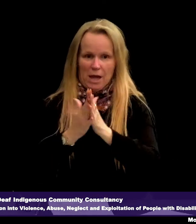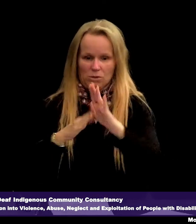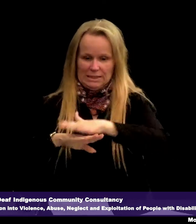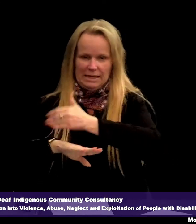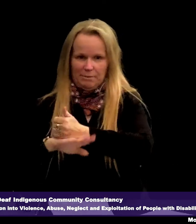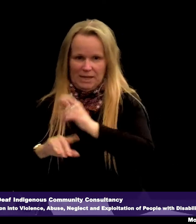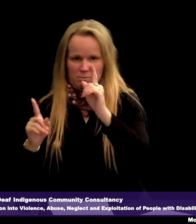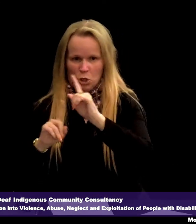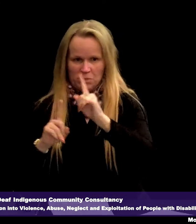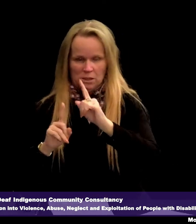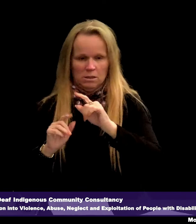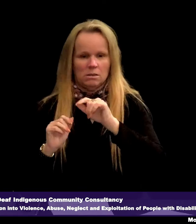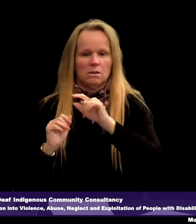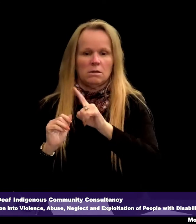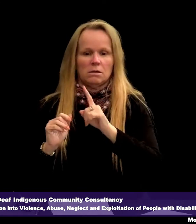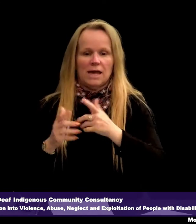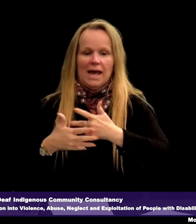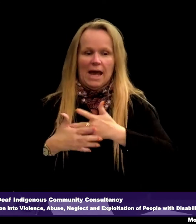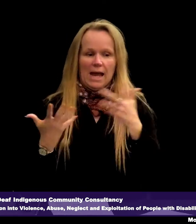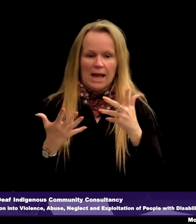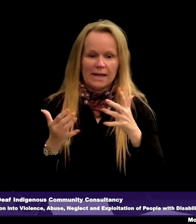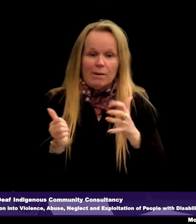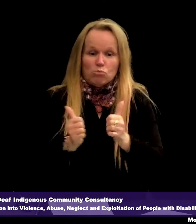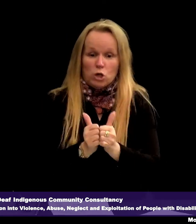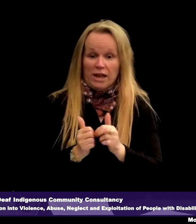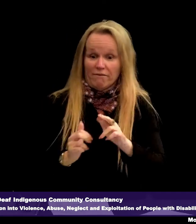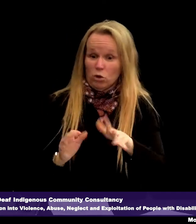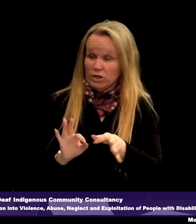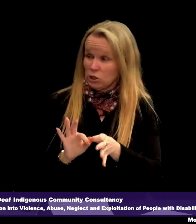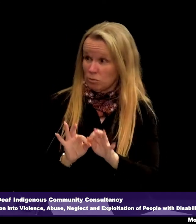The system in the way it's set up at the moment and the way it operates is that any